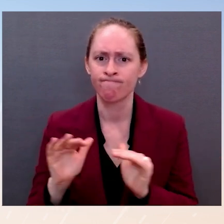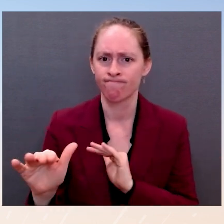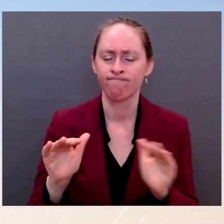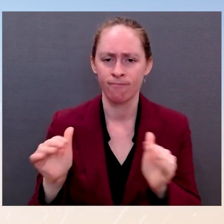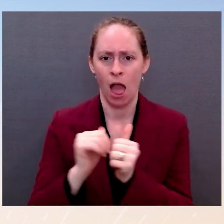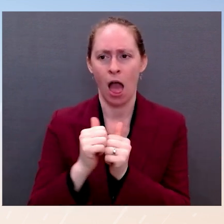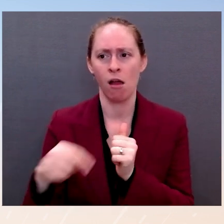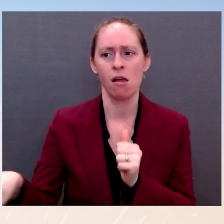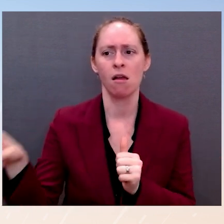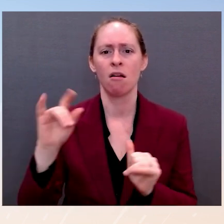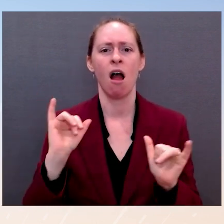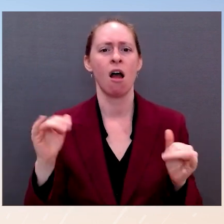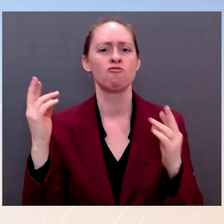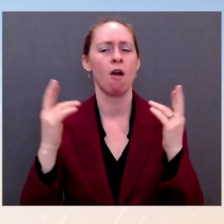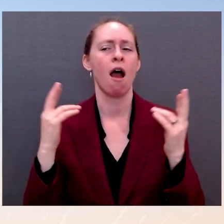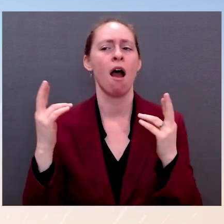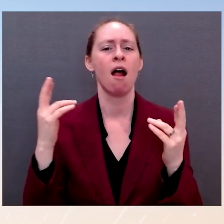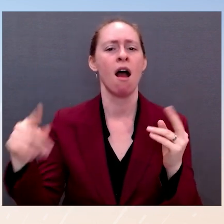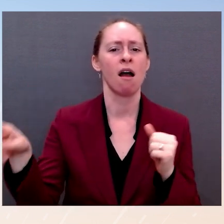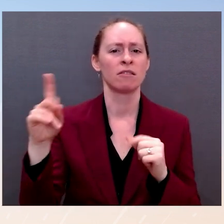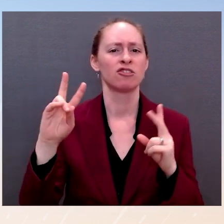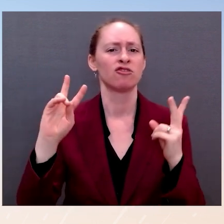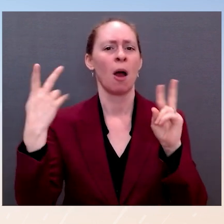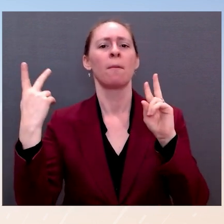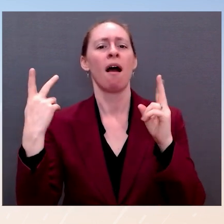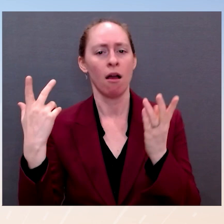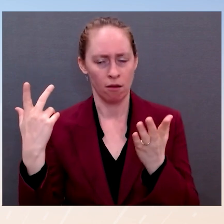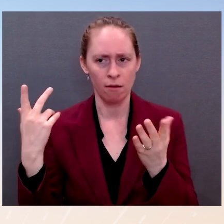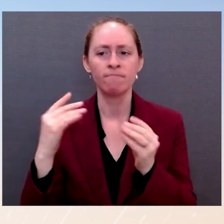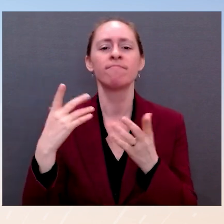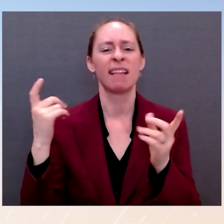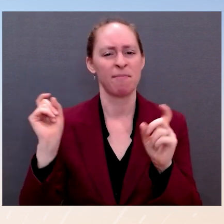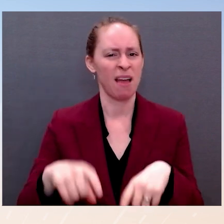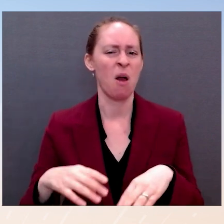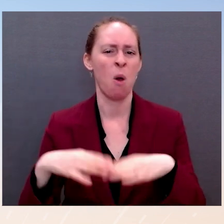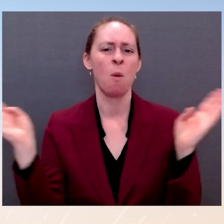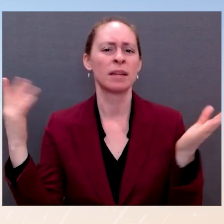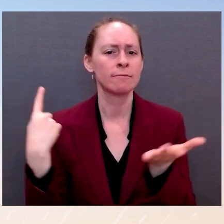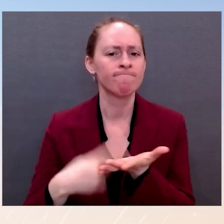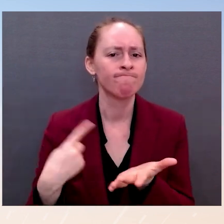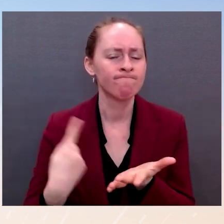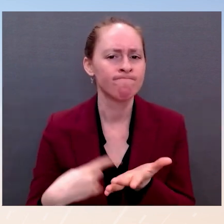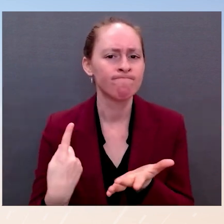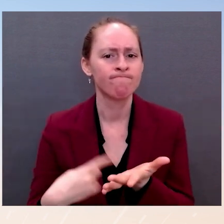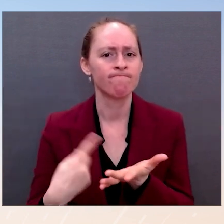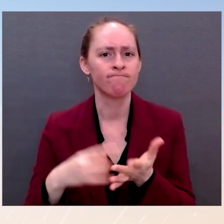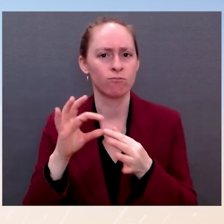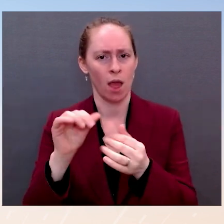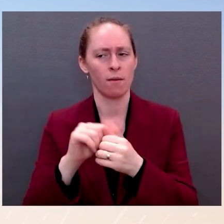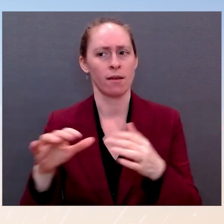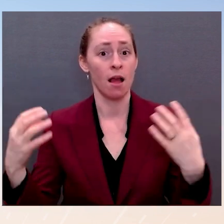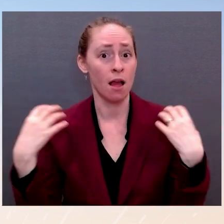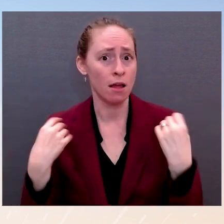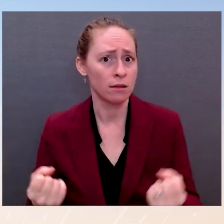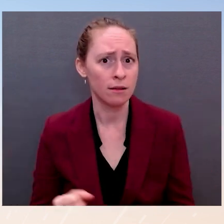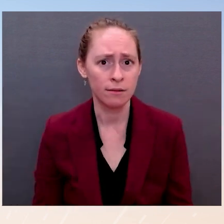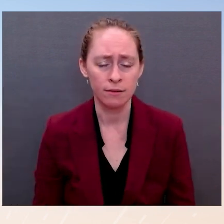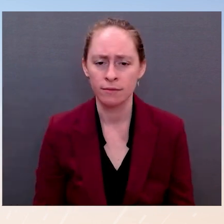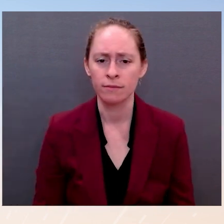in how black men discuss health and wellness? Grant Hill: Well, I think you're spot on, I think, you know, culturally,